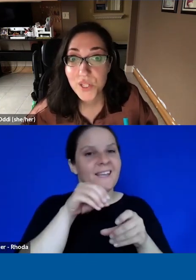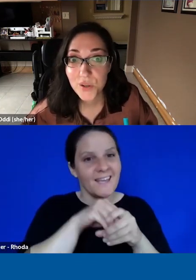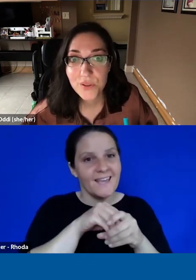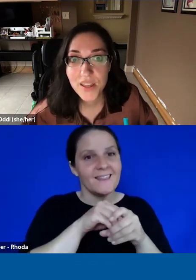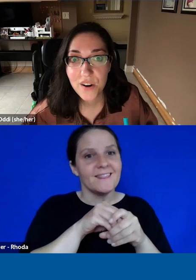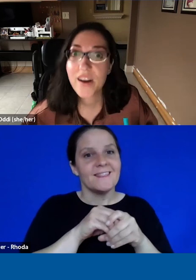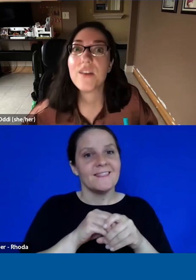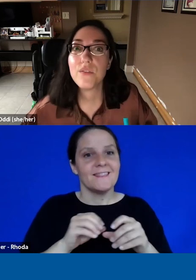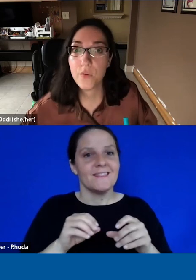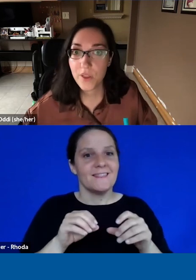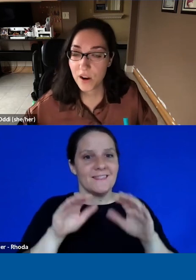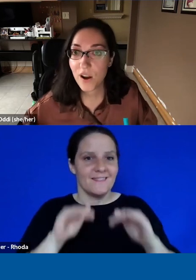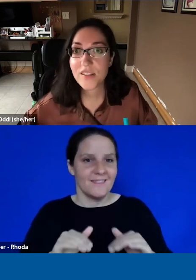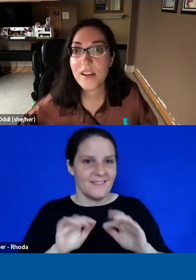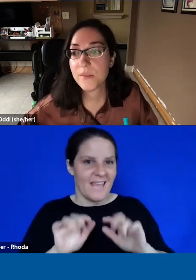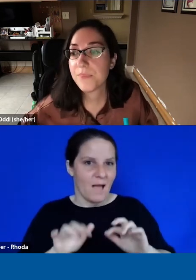so we don't lose that credit for their content.